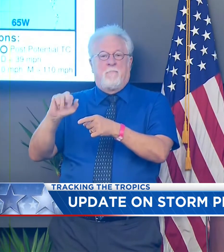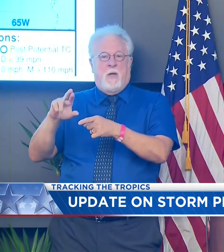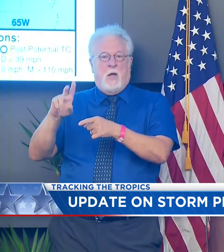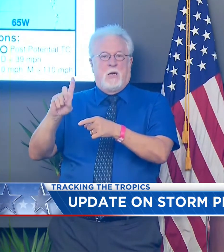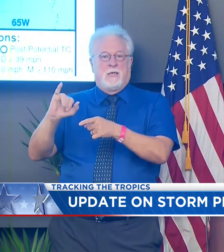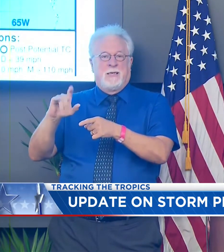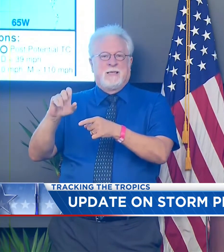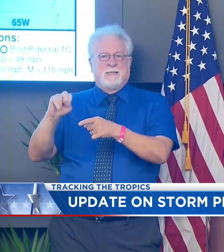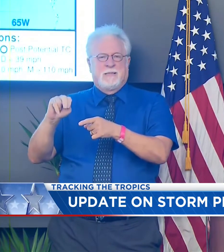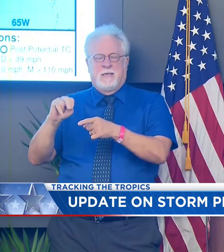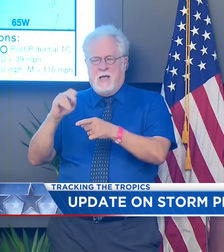AND SOUTHWEST.